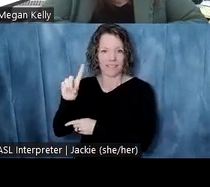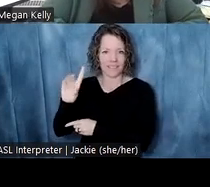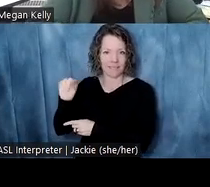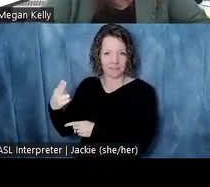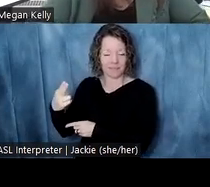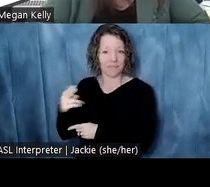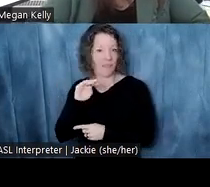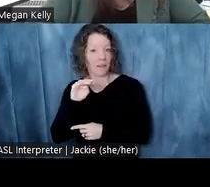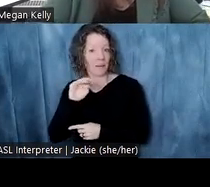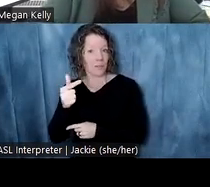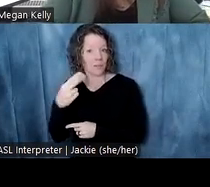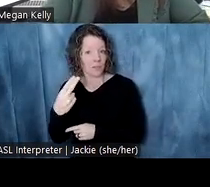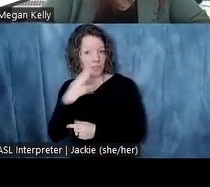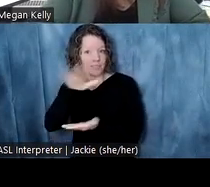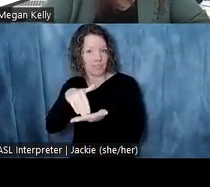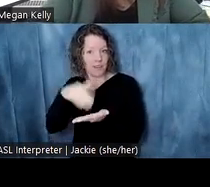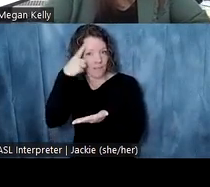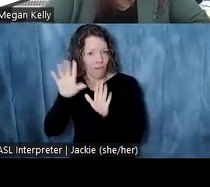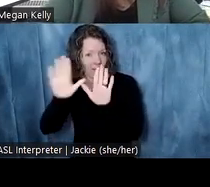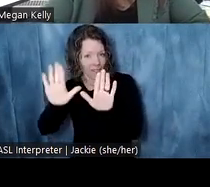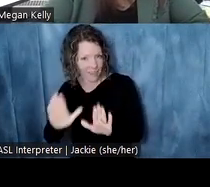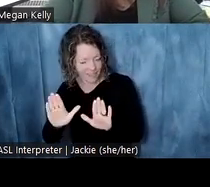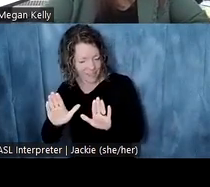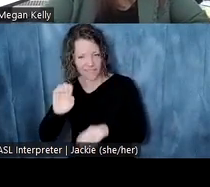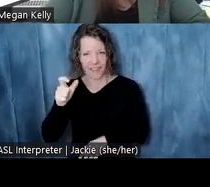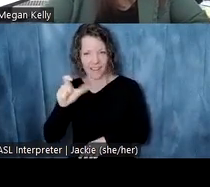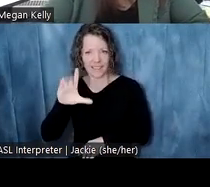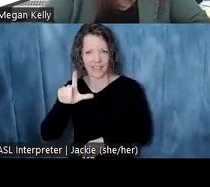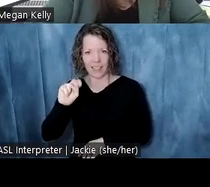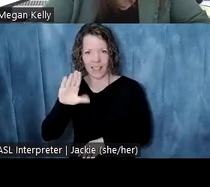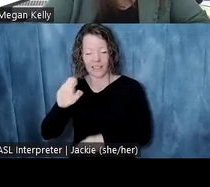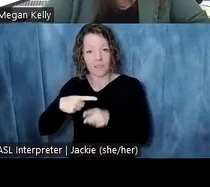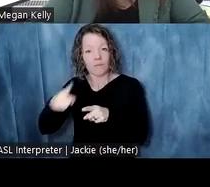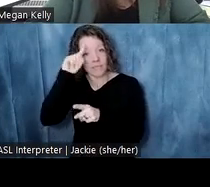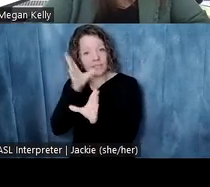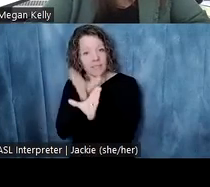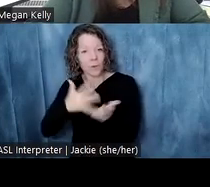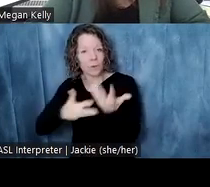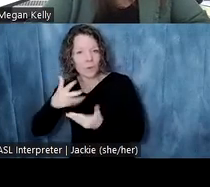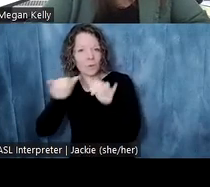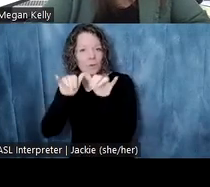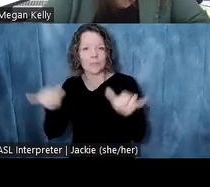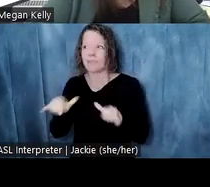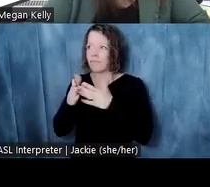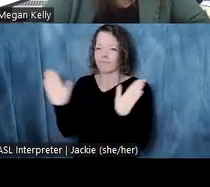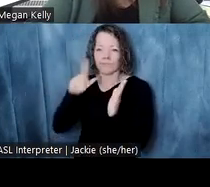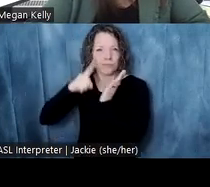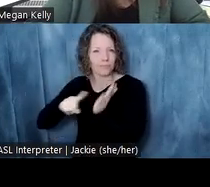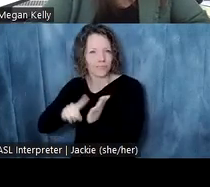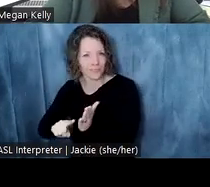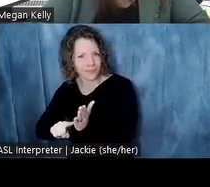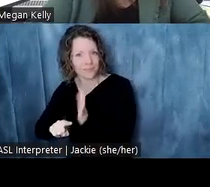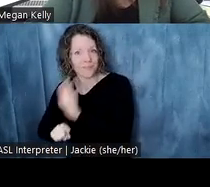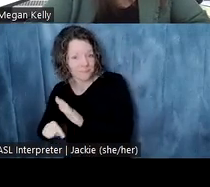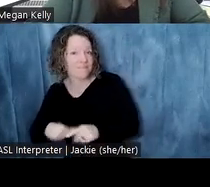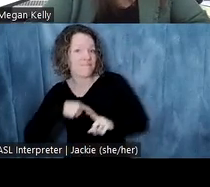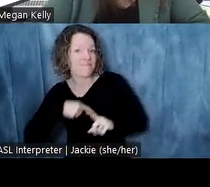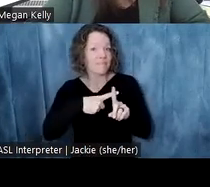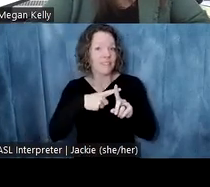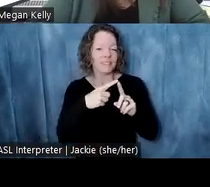Hospital Center of Excellence in Psychosocial and Systemic Research and the Implementation Science